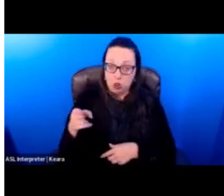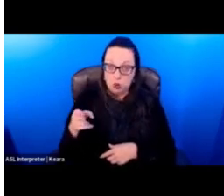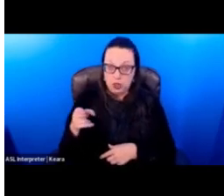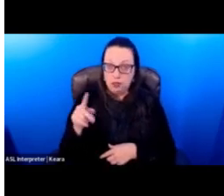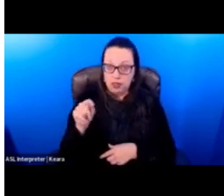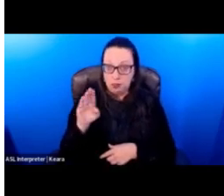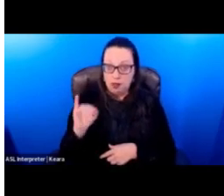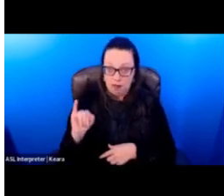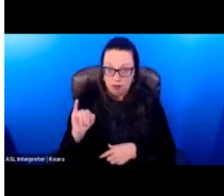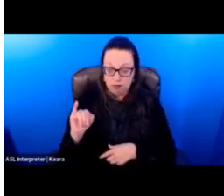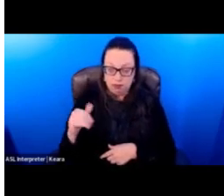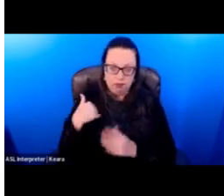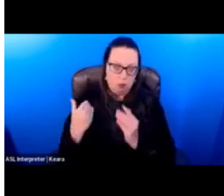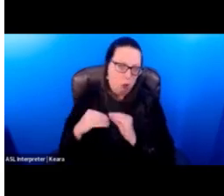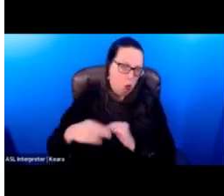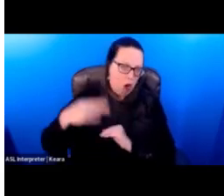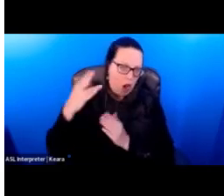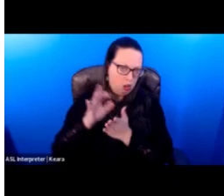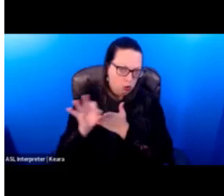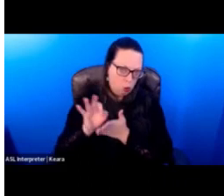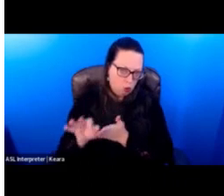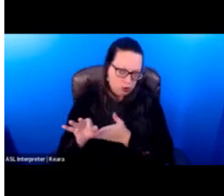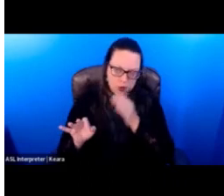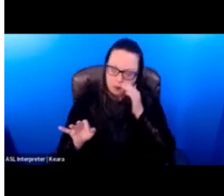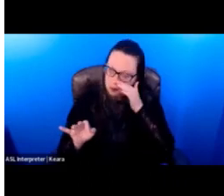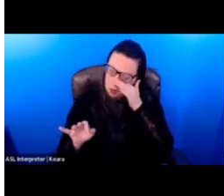elevated scores. And these are statistically significant